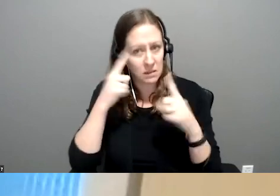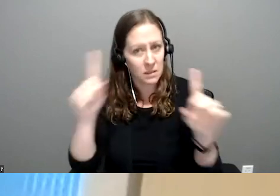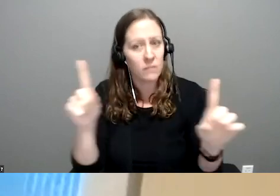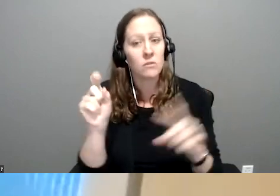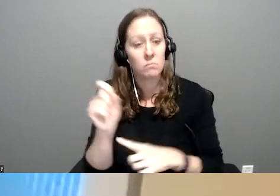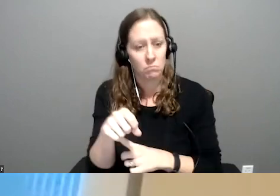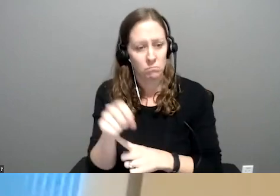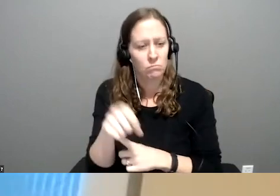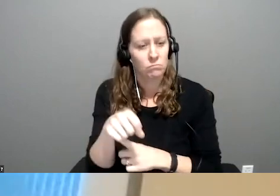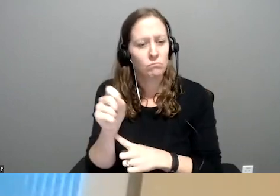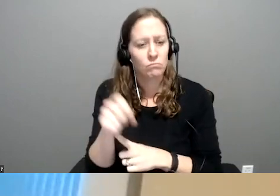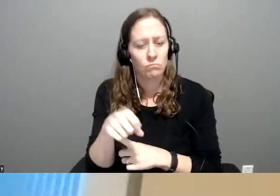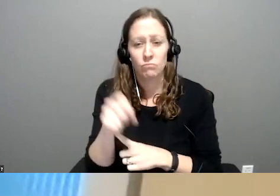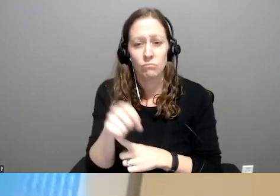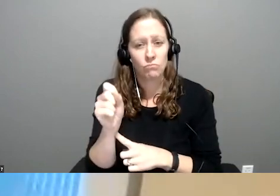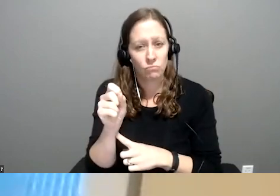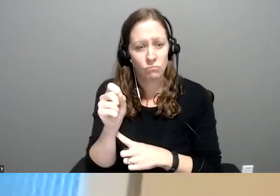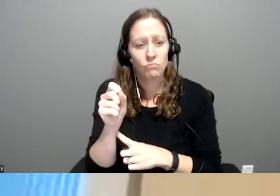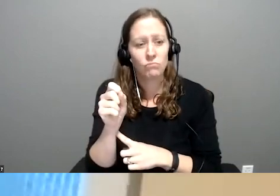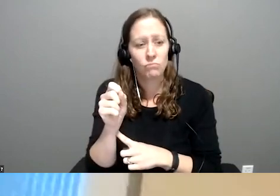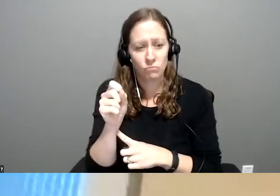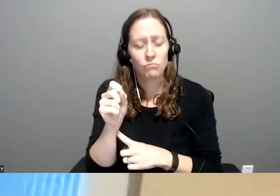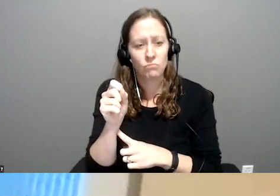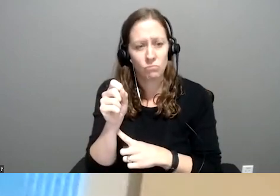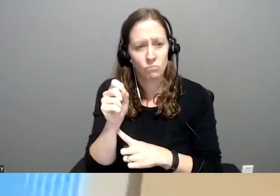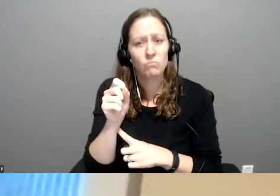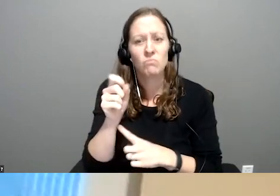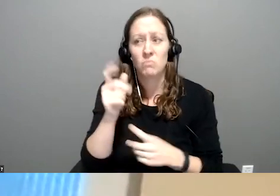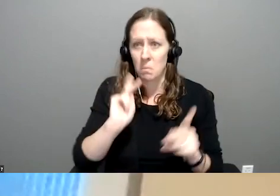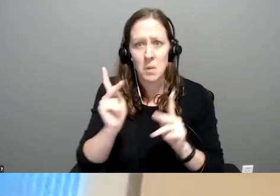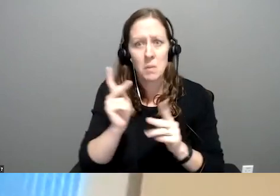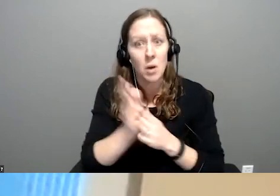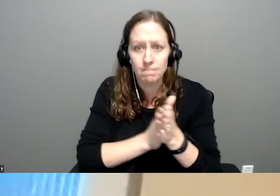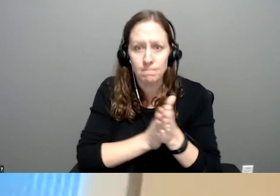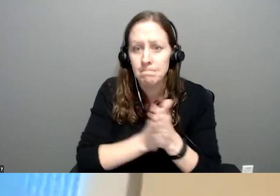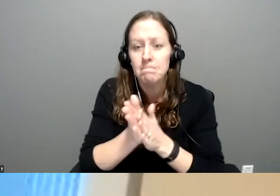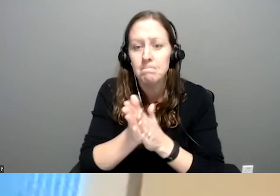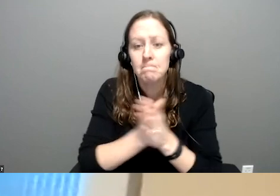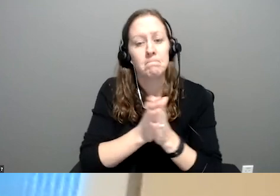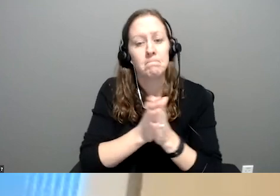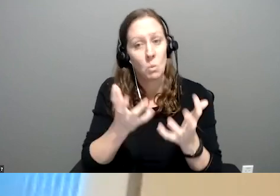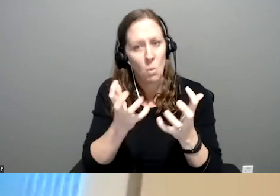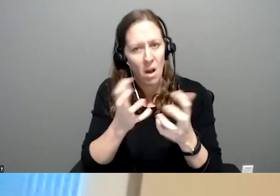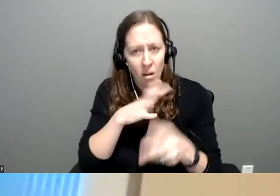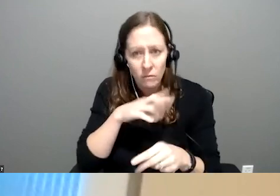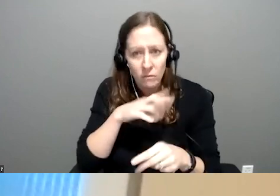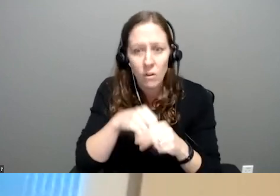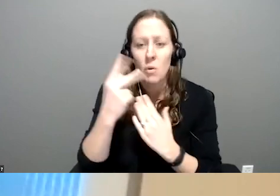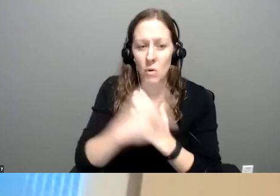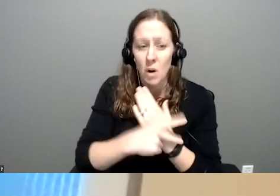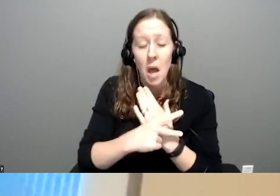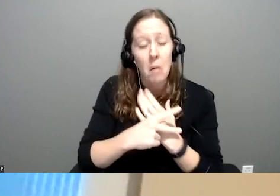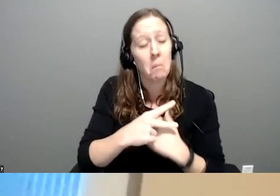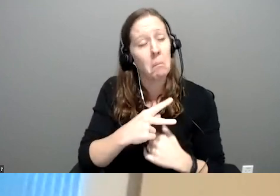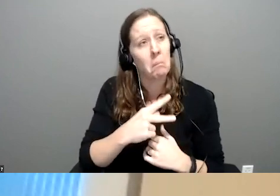there is continued interest in this program and I do see us continuing it in the future.